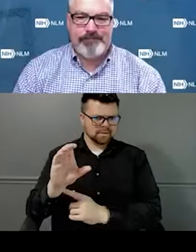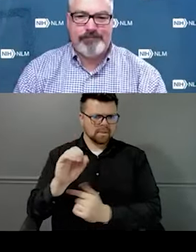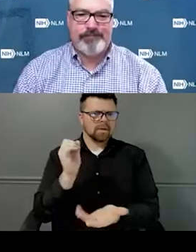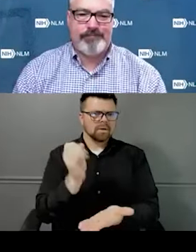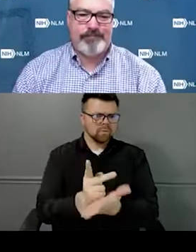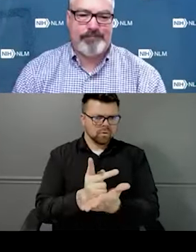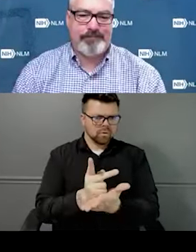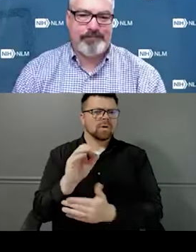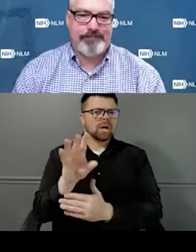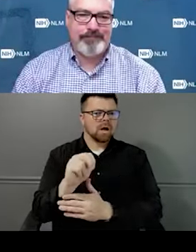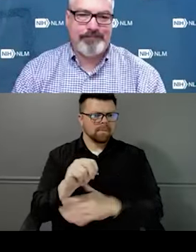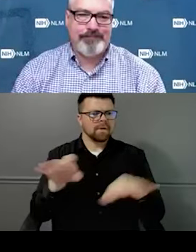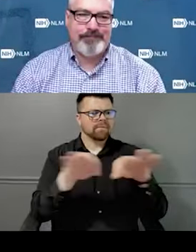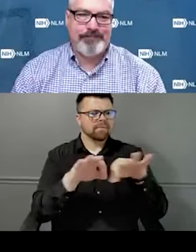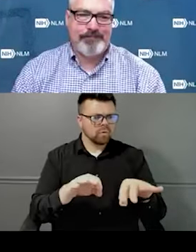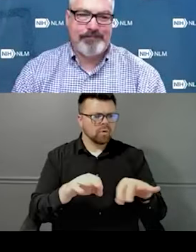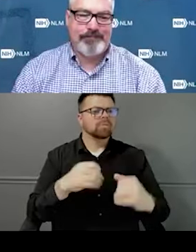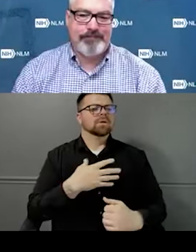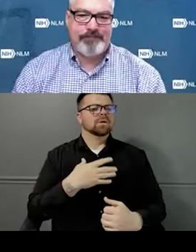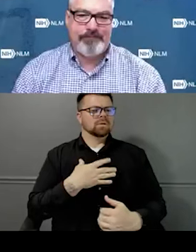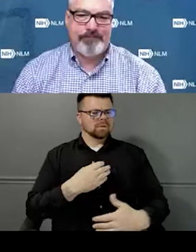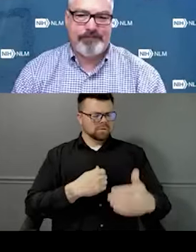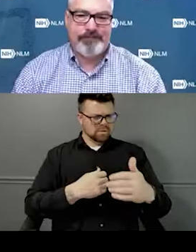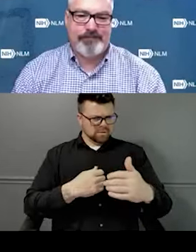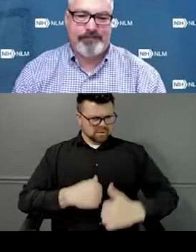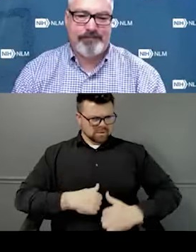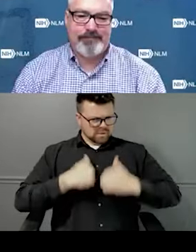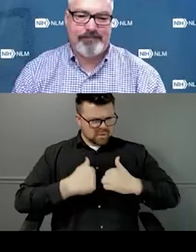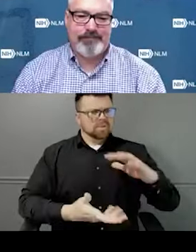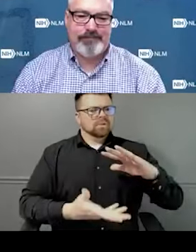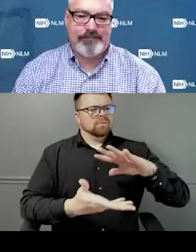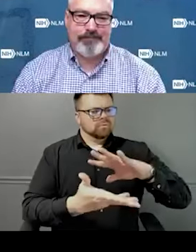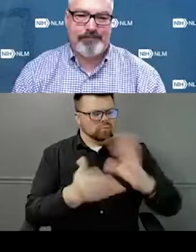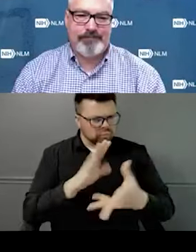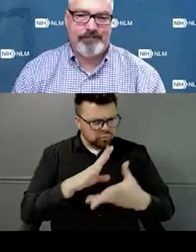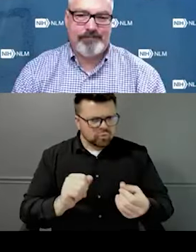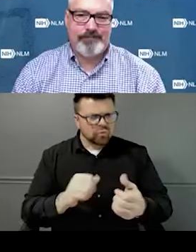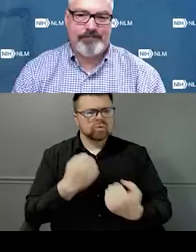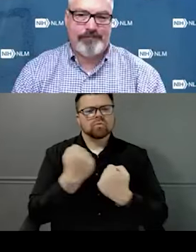current and pending other support this afternoon providing you a bit of context,